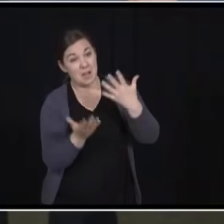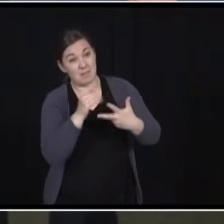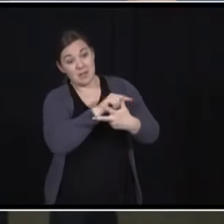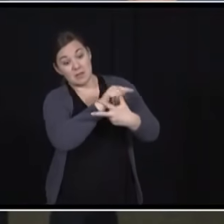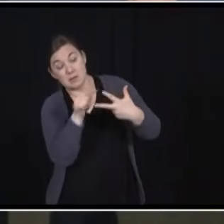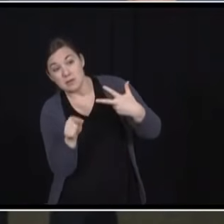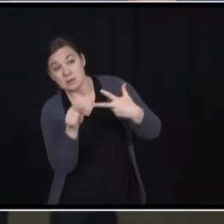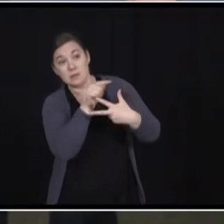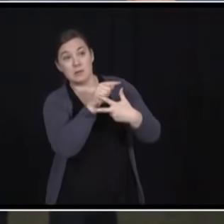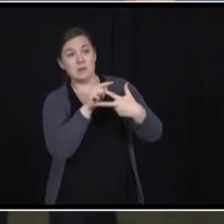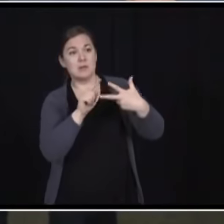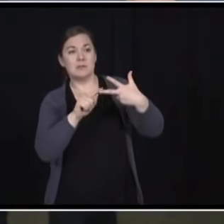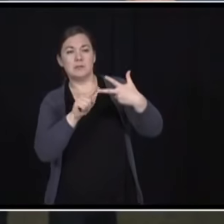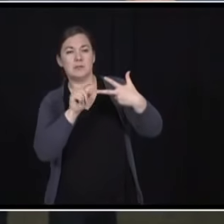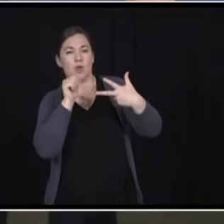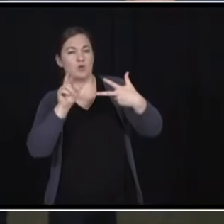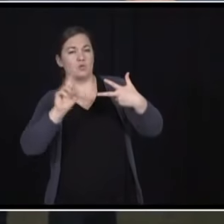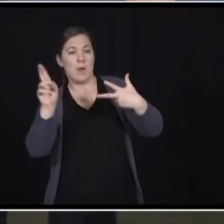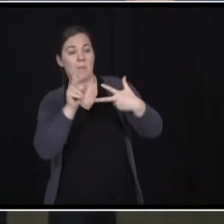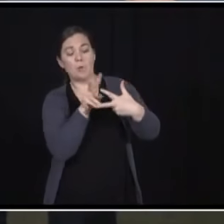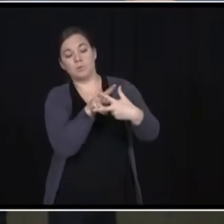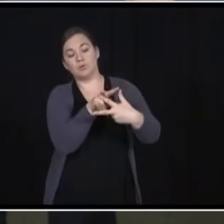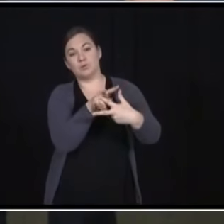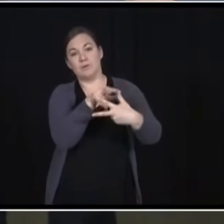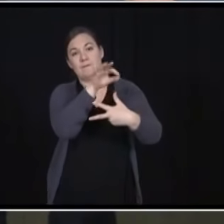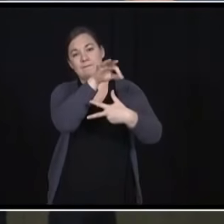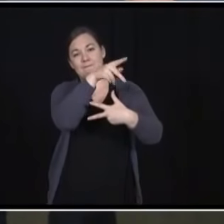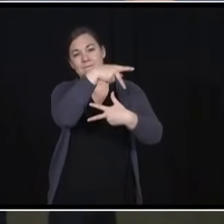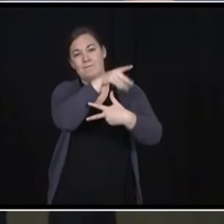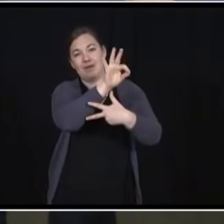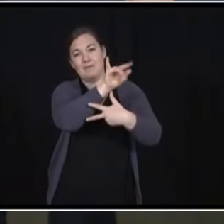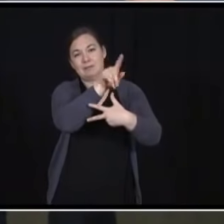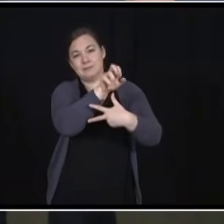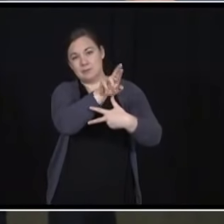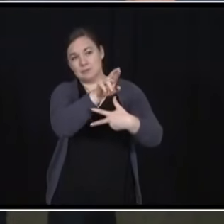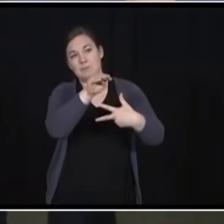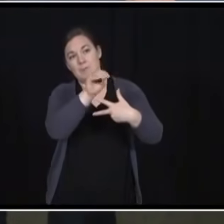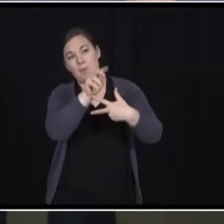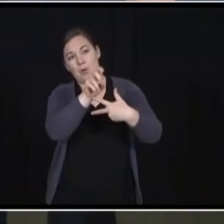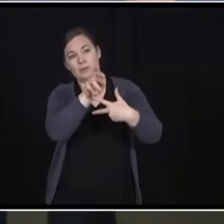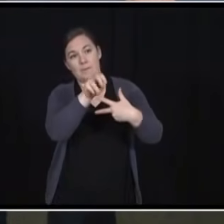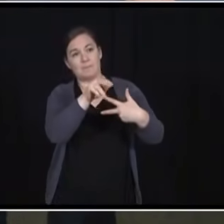the first launch of Pfizer but Turner and then there will be a second launch March to